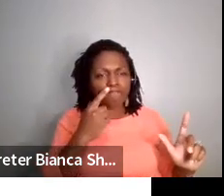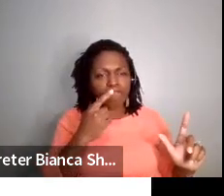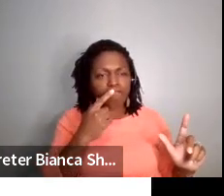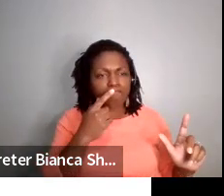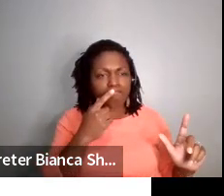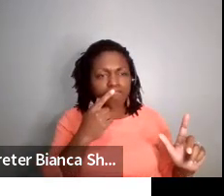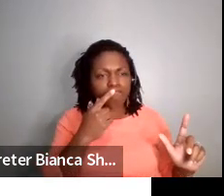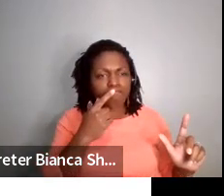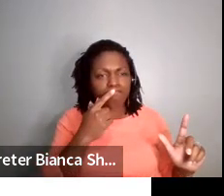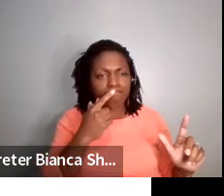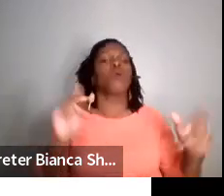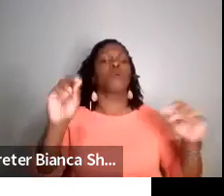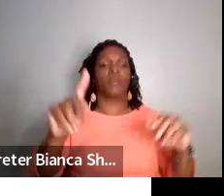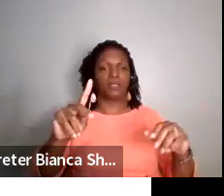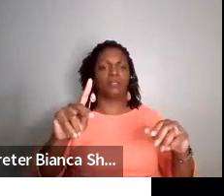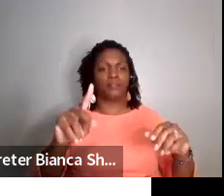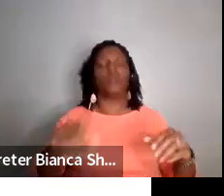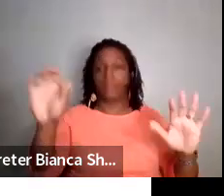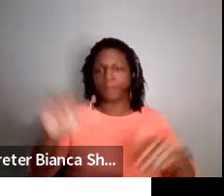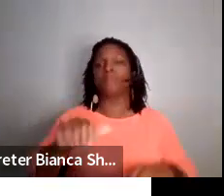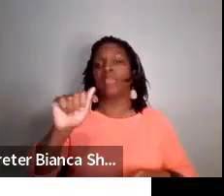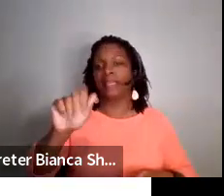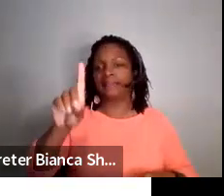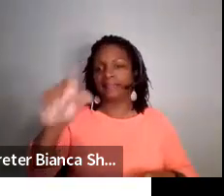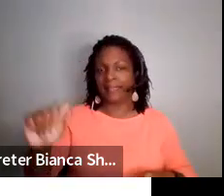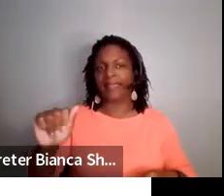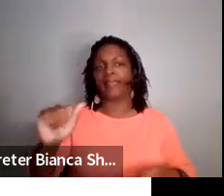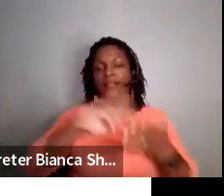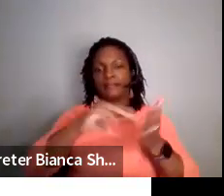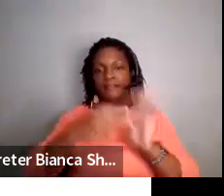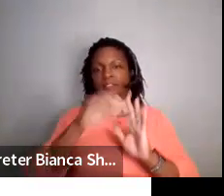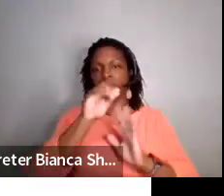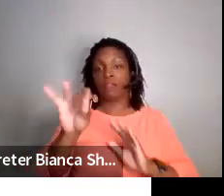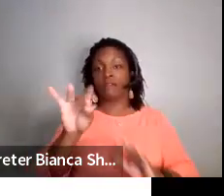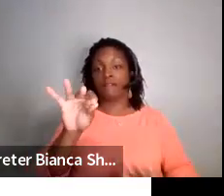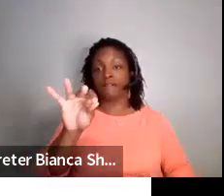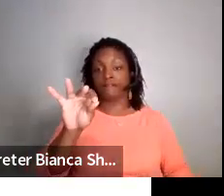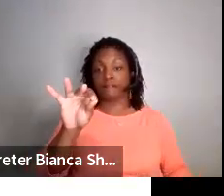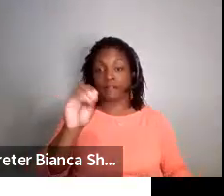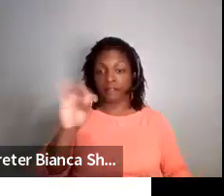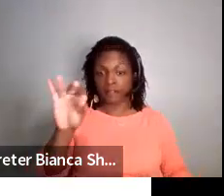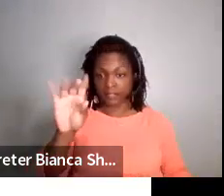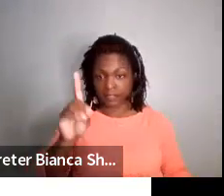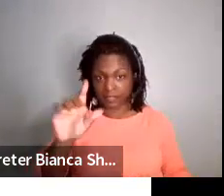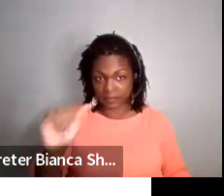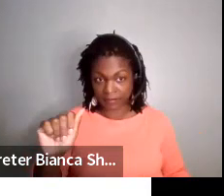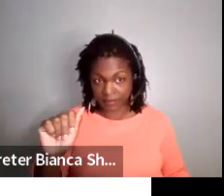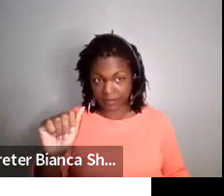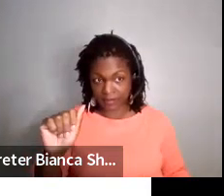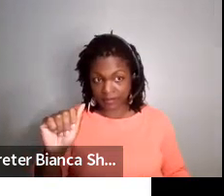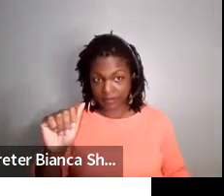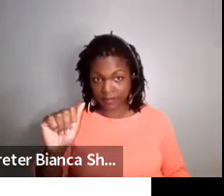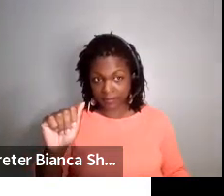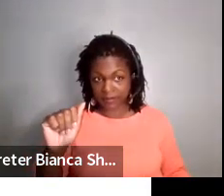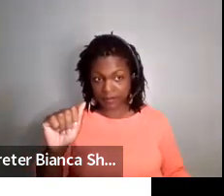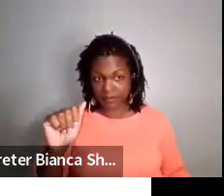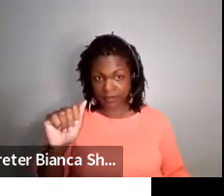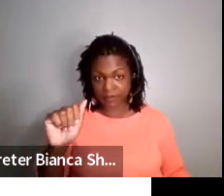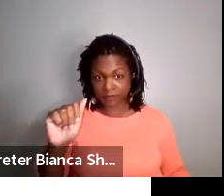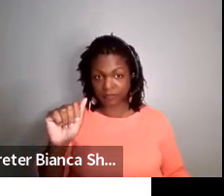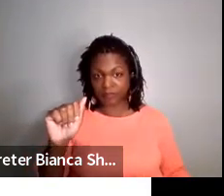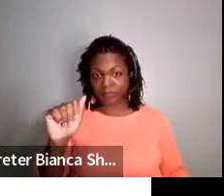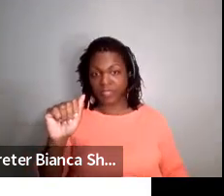Okay, definition of this. the lady and I may be to the choir over here by defining Ada definition